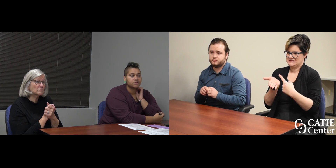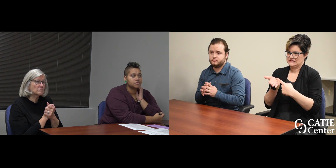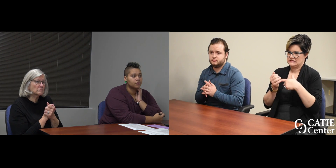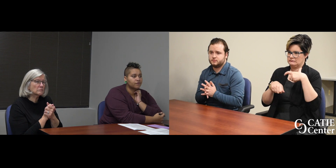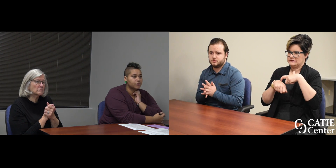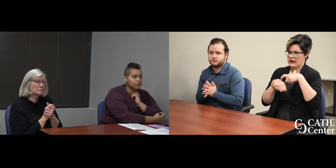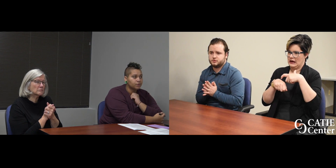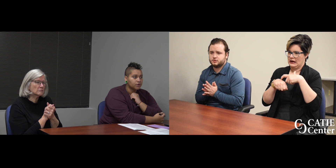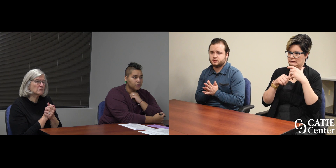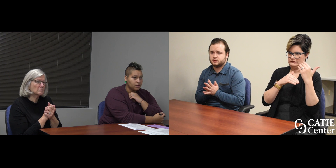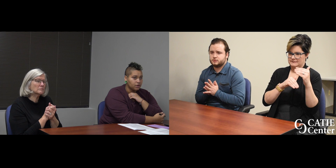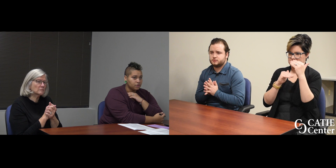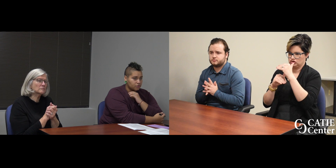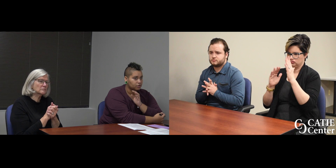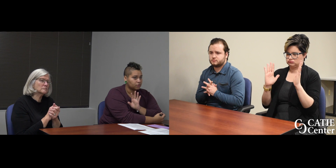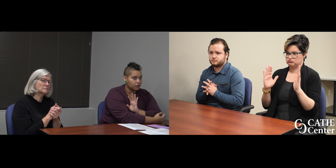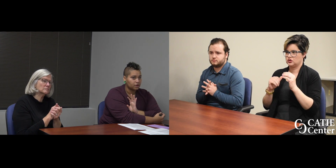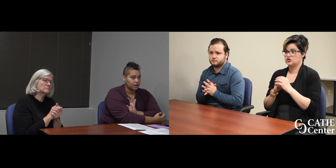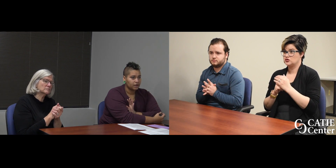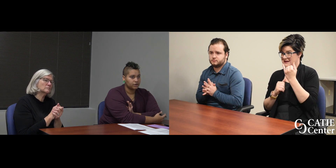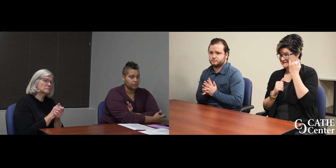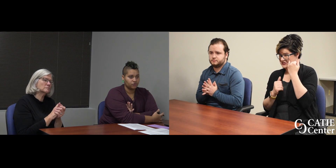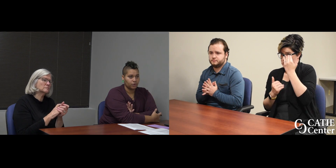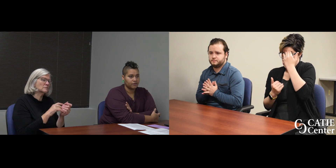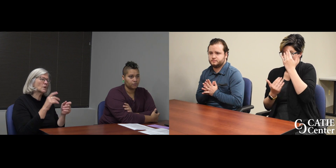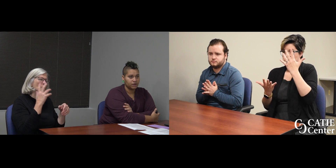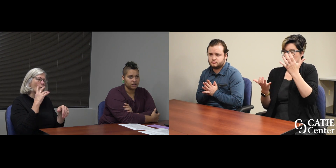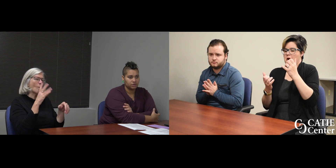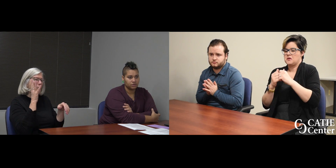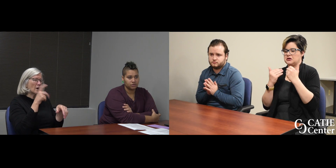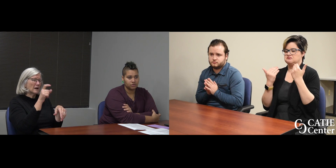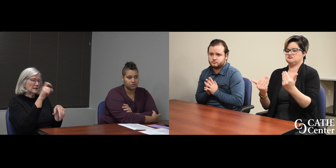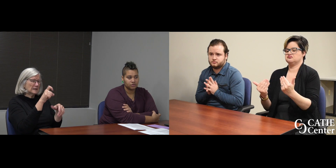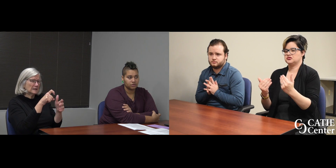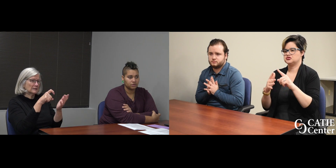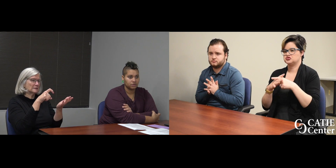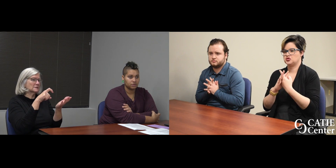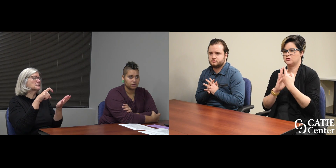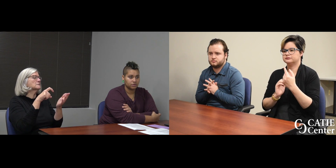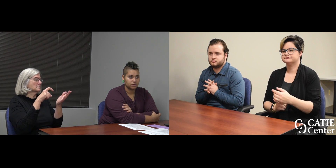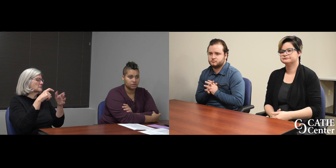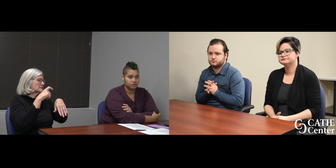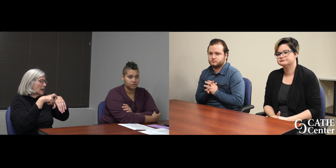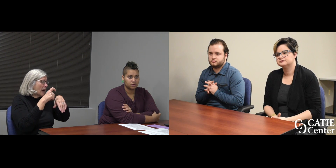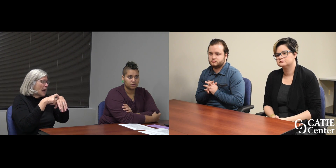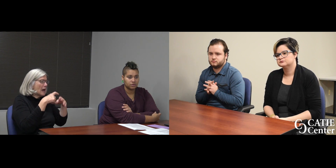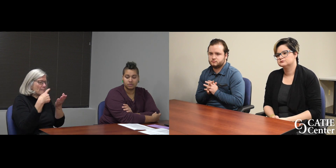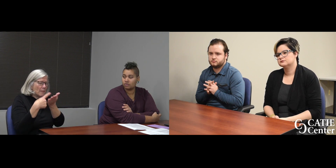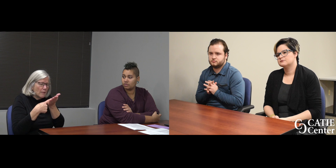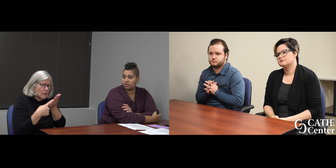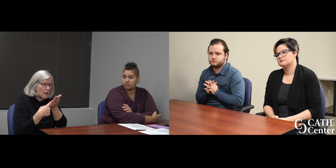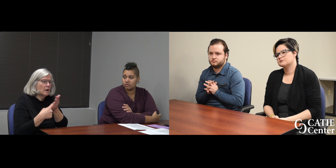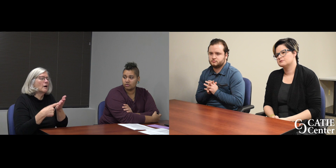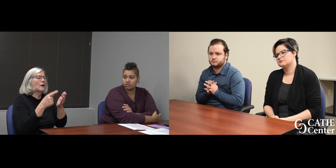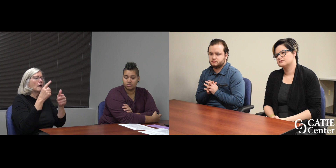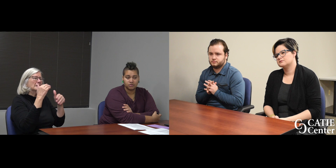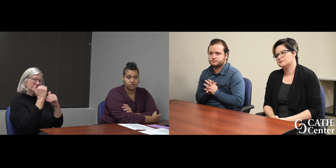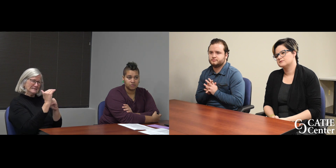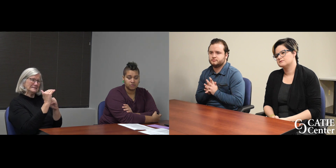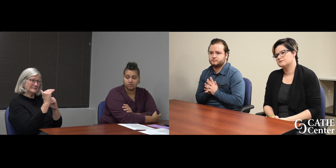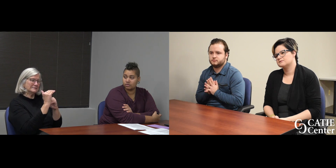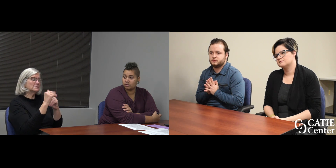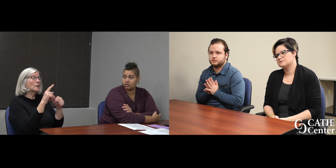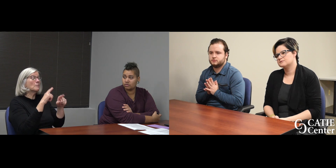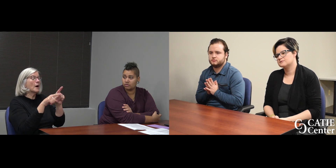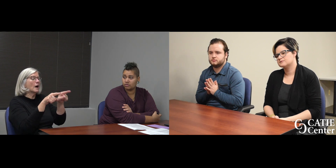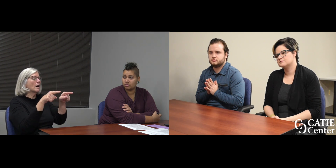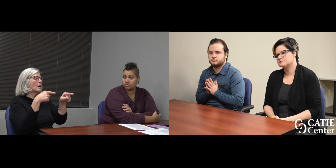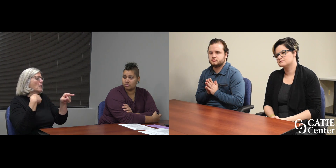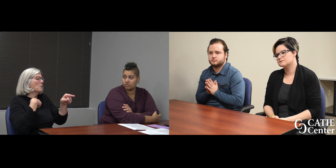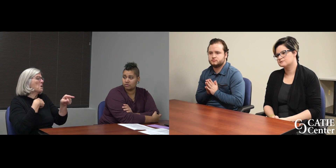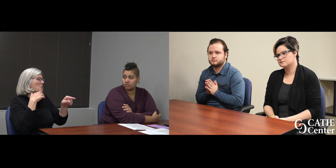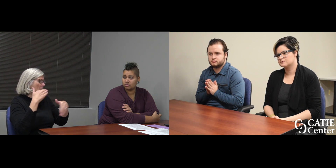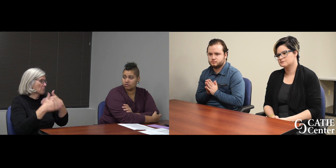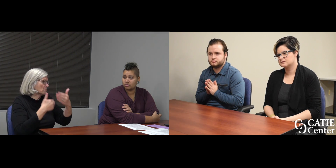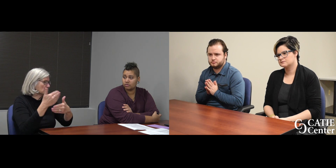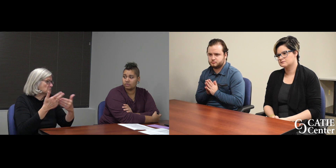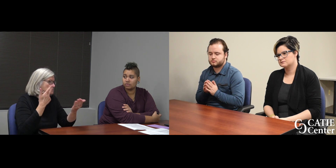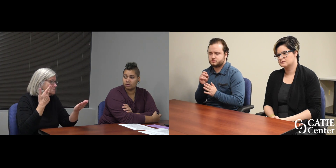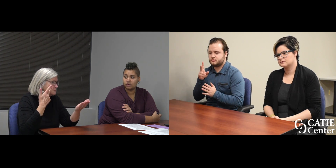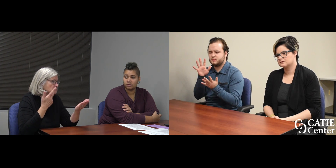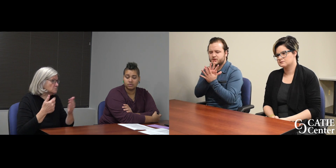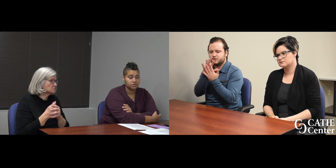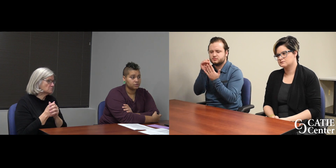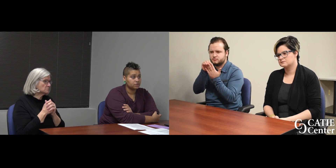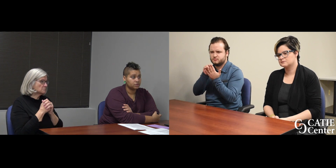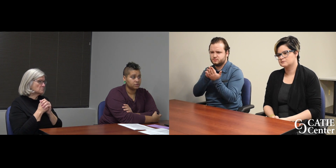and so if you know what you want, then we can ...